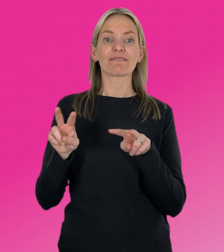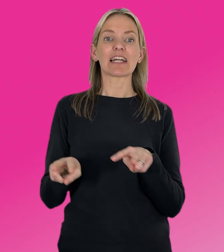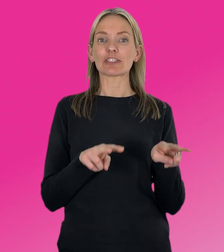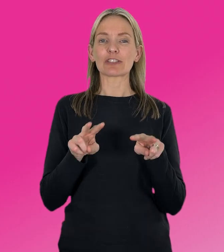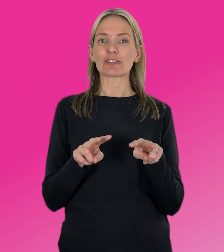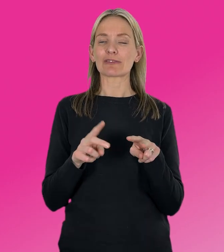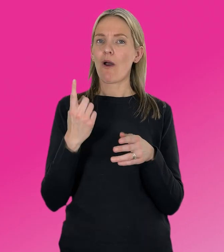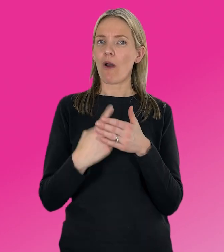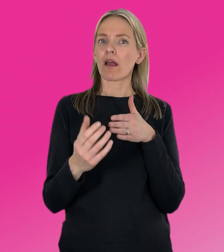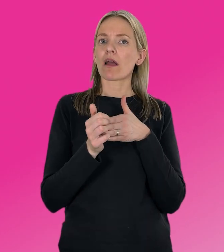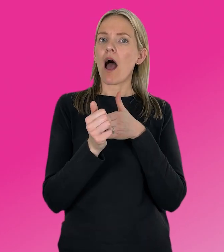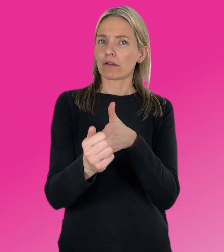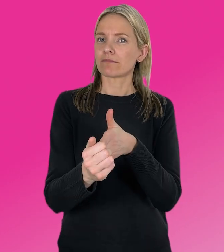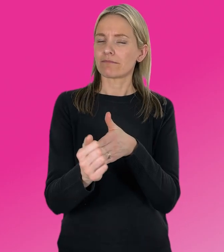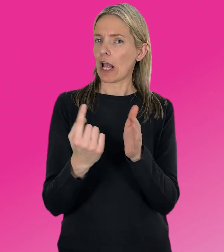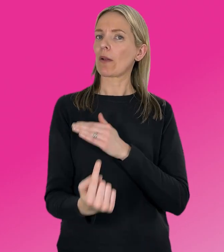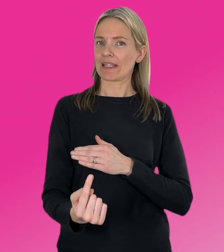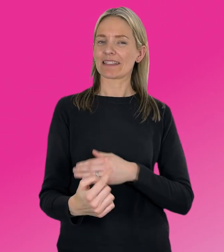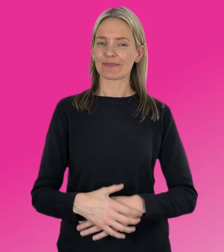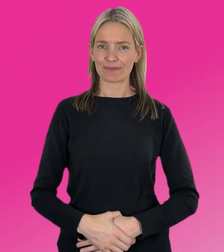This video is a guide only.